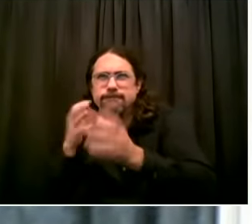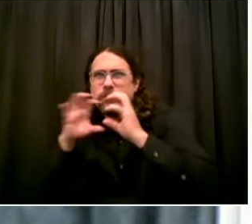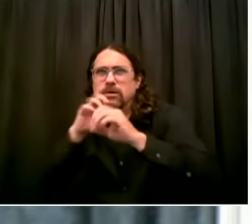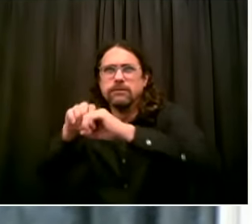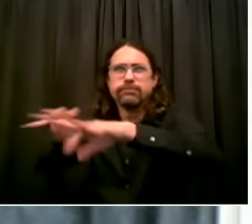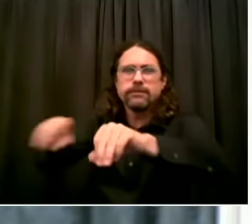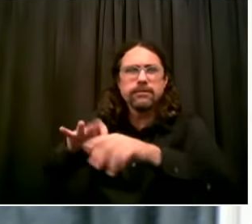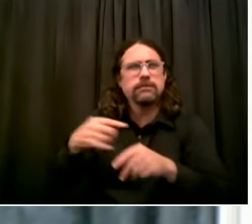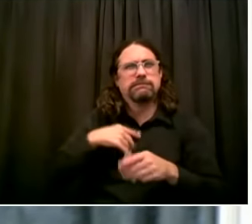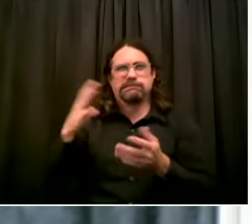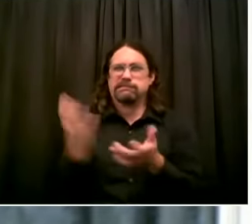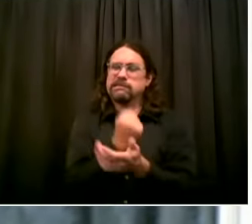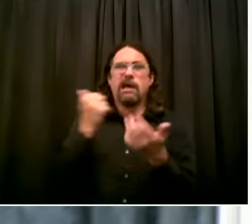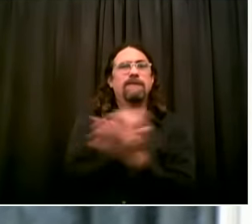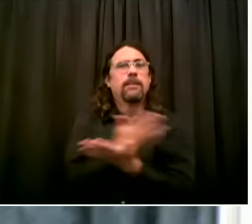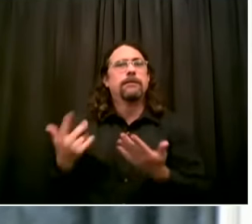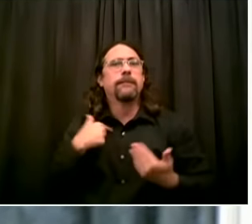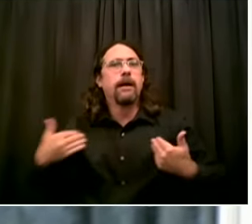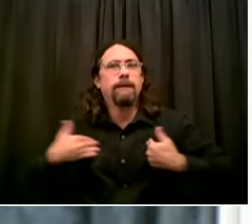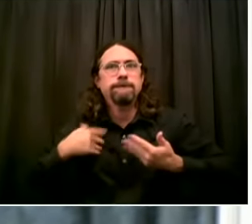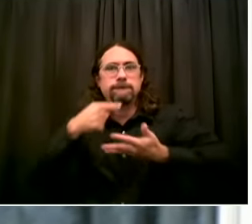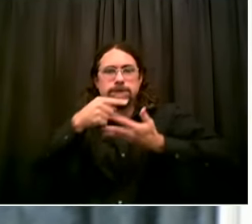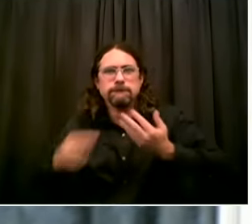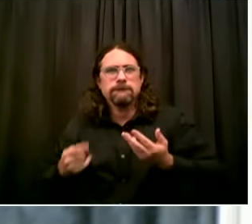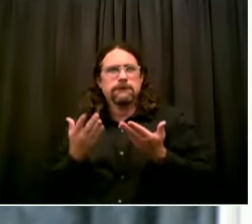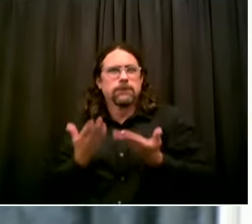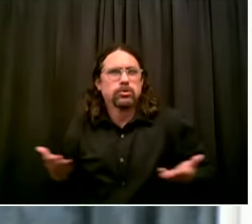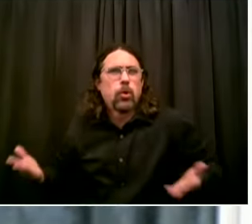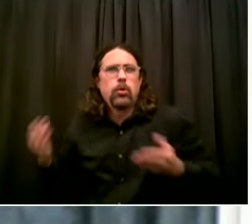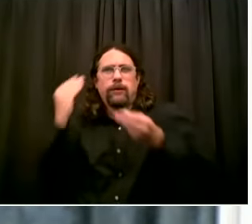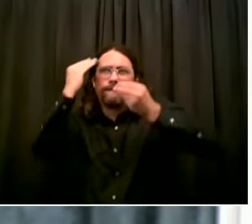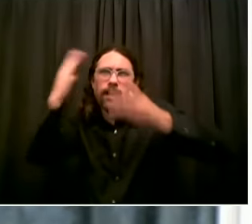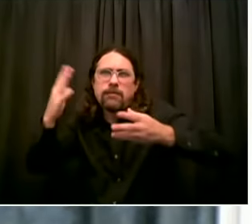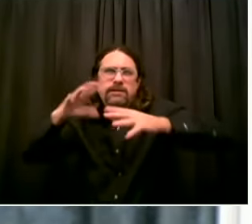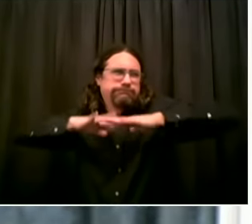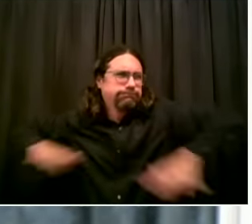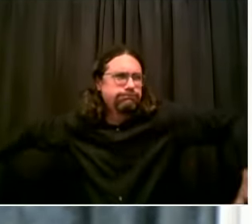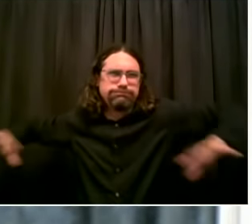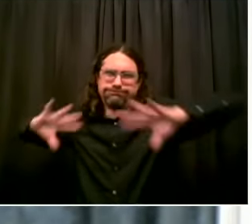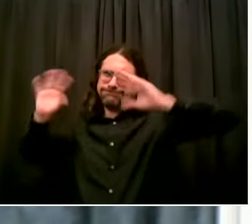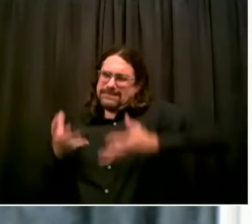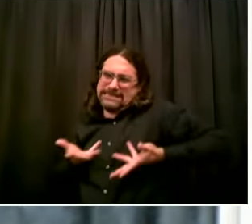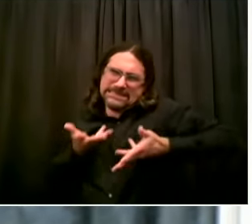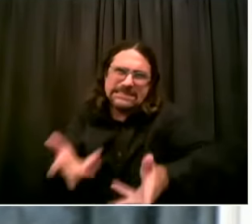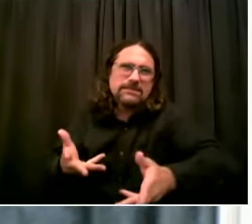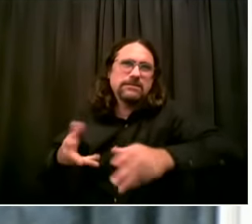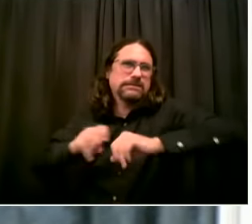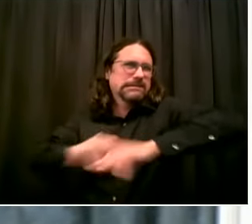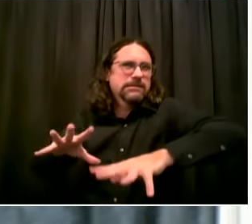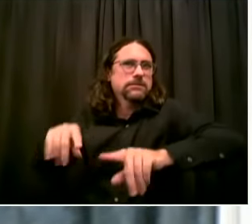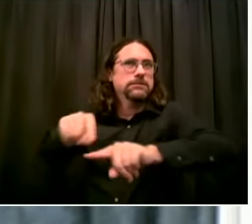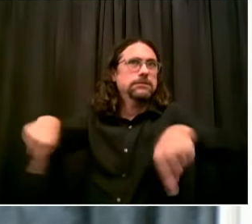MESSAGHAE S BEEN, LESS GO WORK TOGETHER TO SOLVE THIS. WE KNOW WE CAN TURN IT AROUND